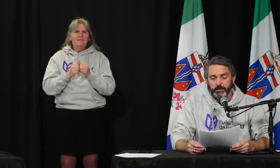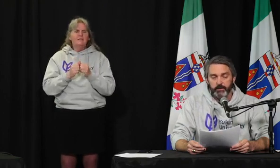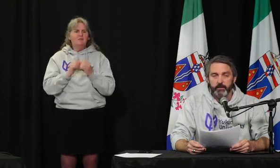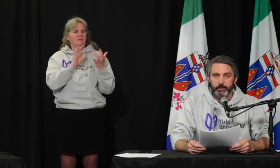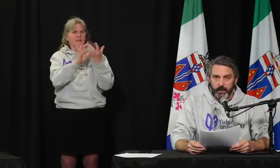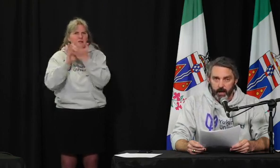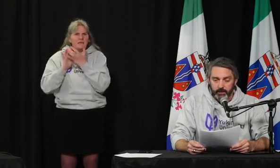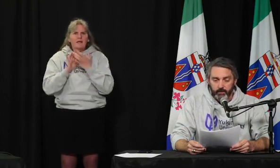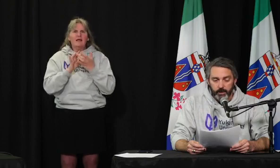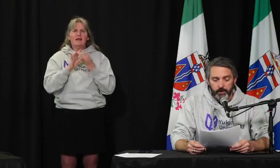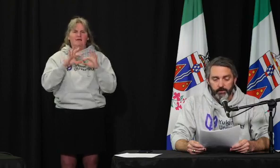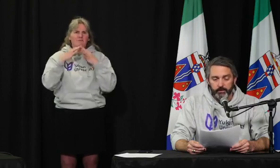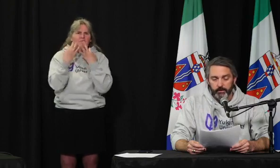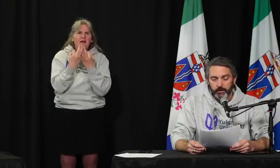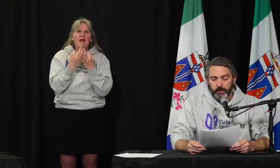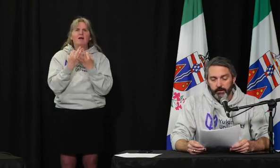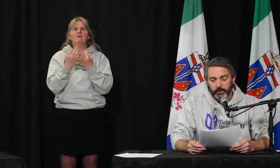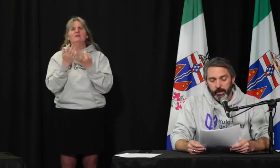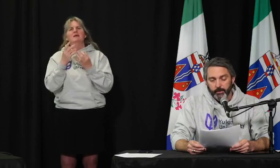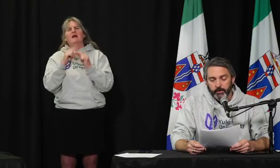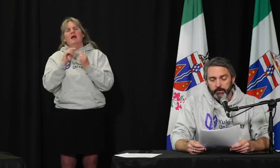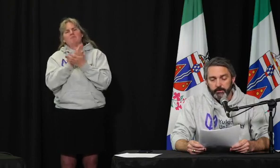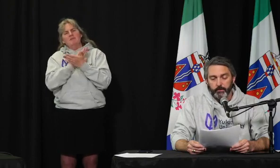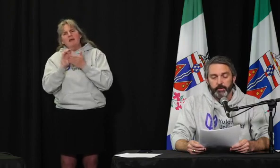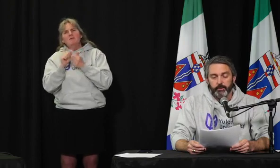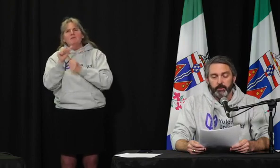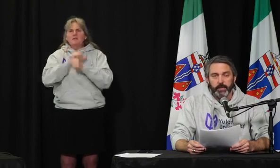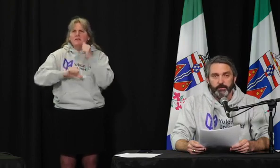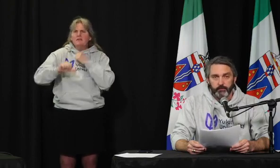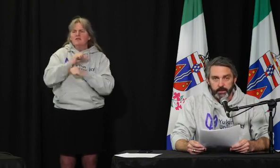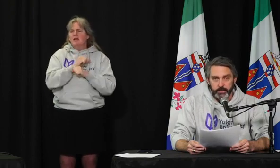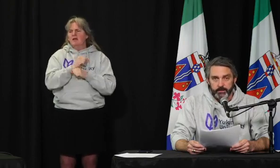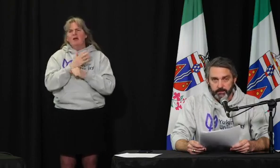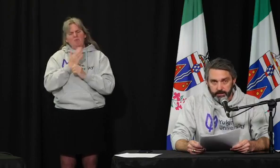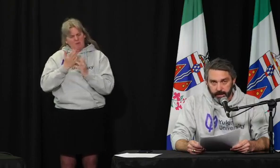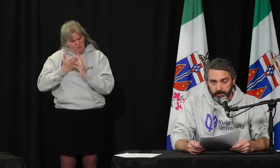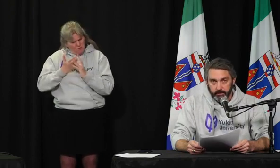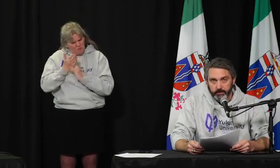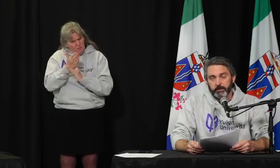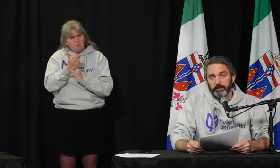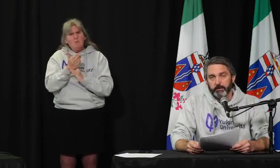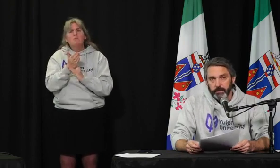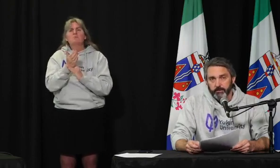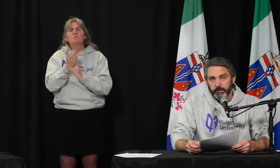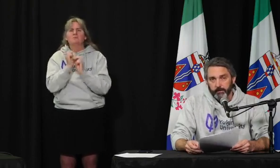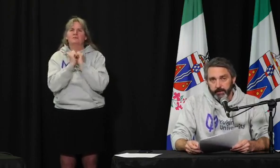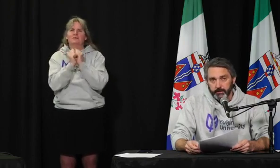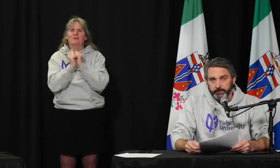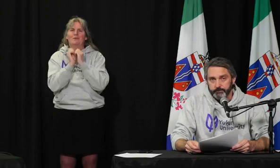your friends and loved ones, be kind to one another, and remember that we will get through this together.